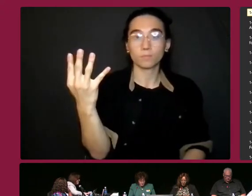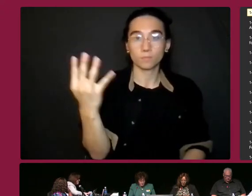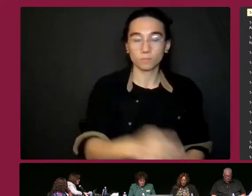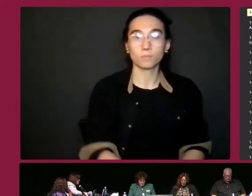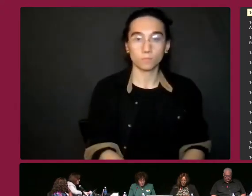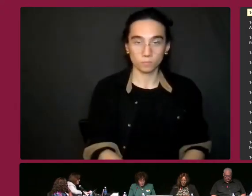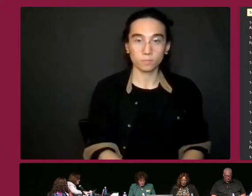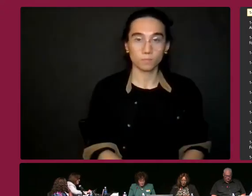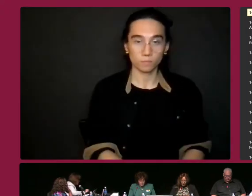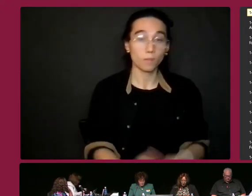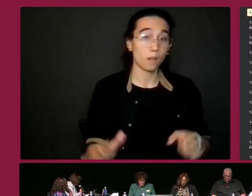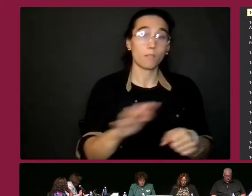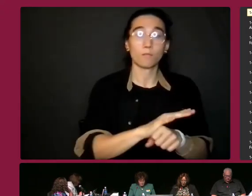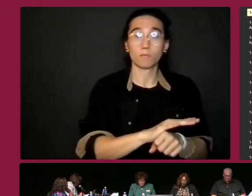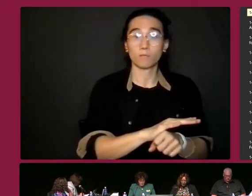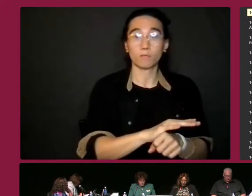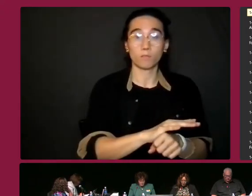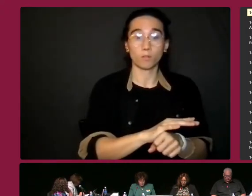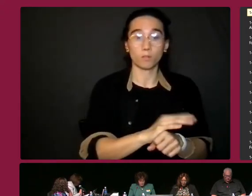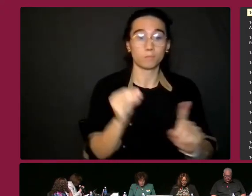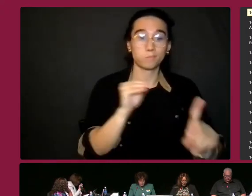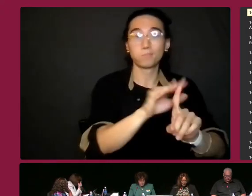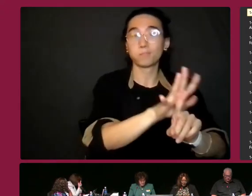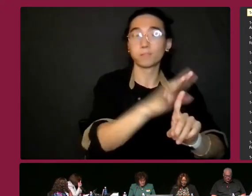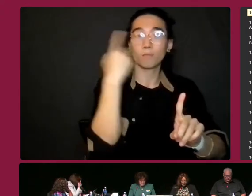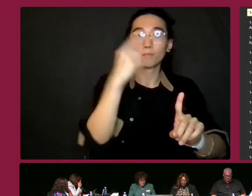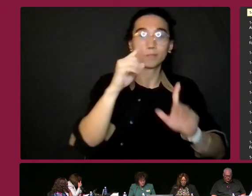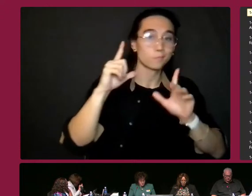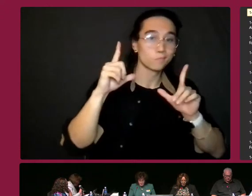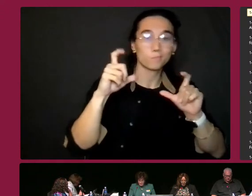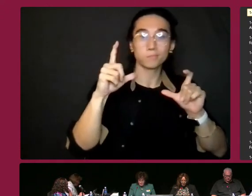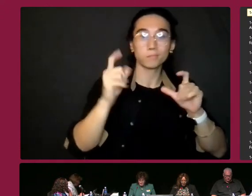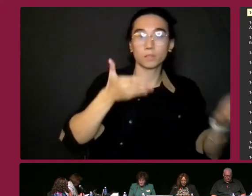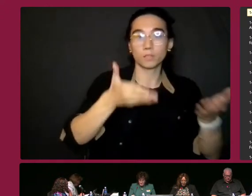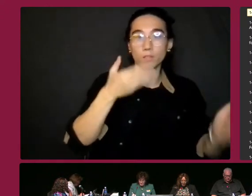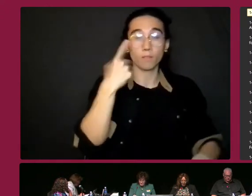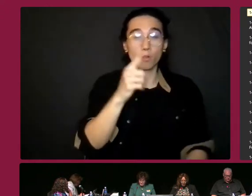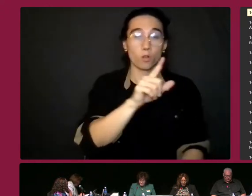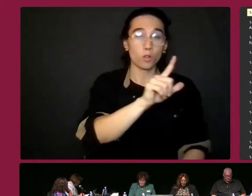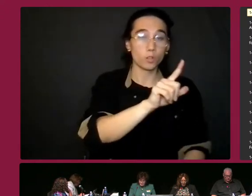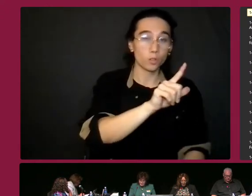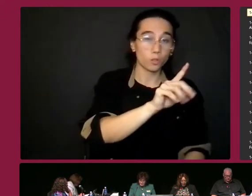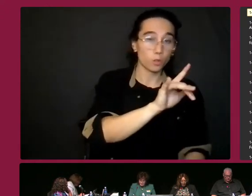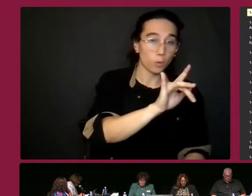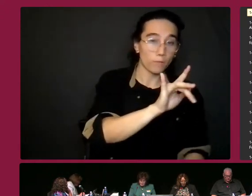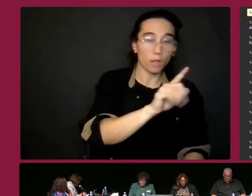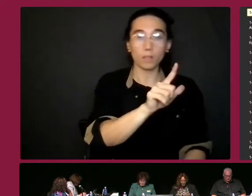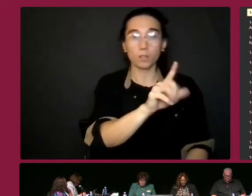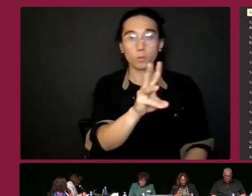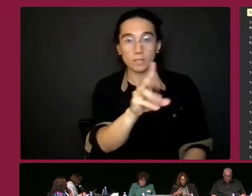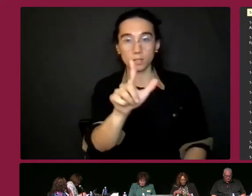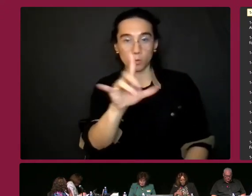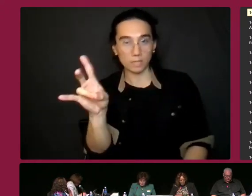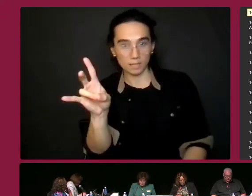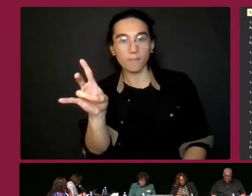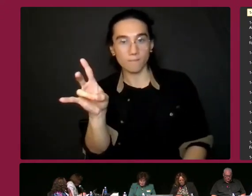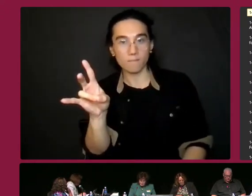services for 25, 26, and 27 commencement. May I receive a motion? So moved. Second